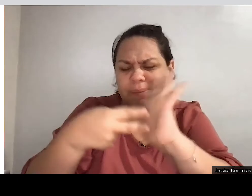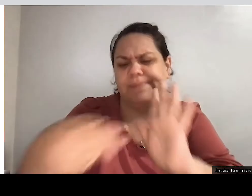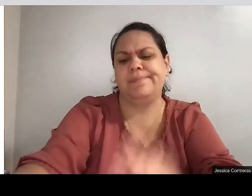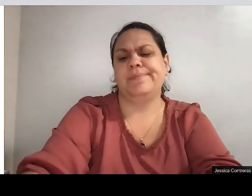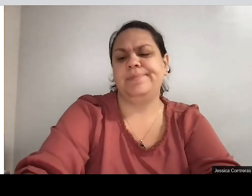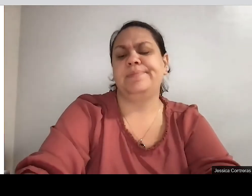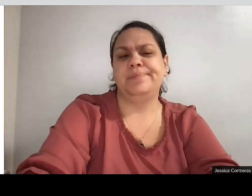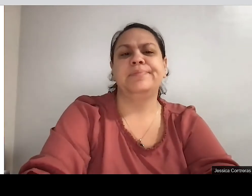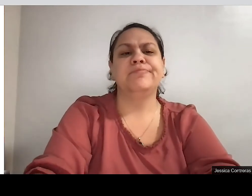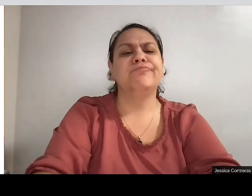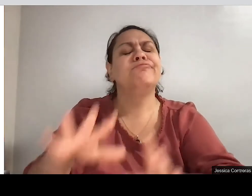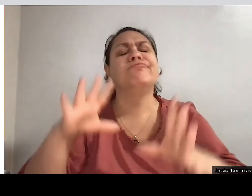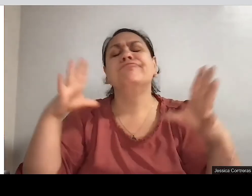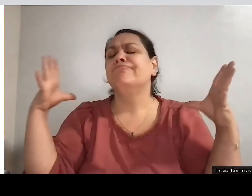So, what does this all mean?